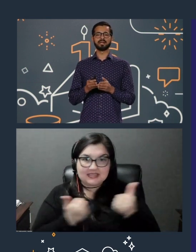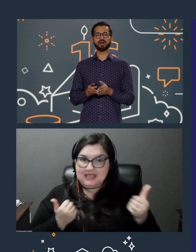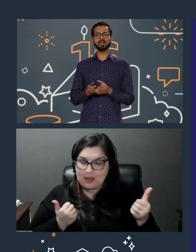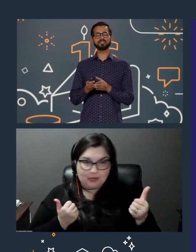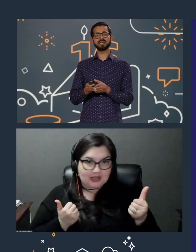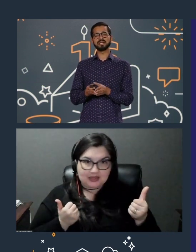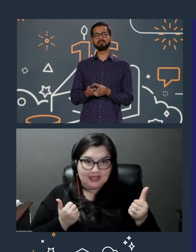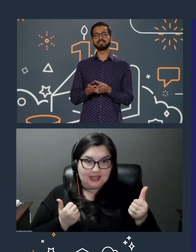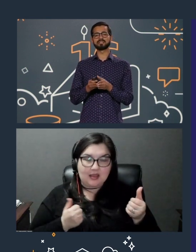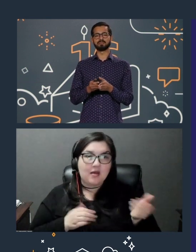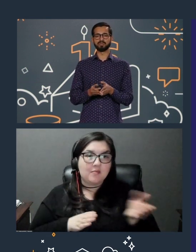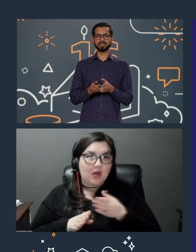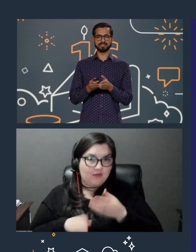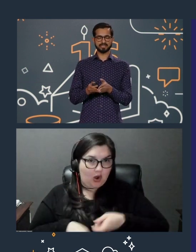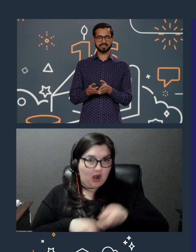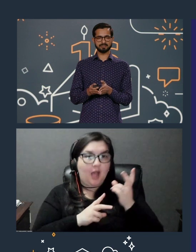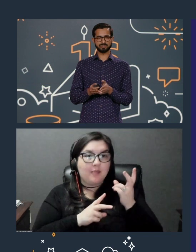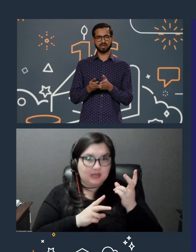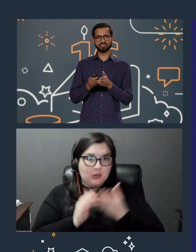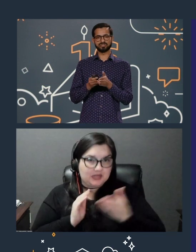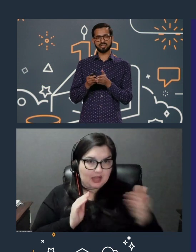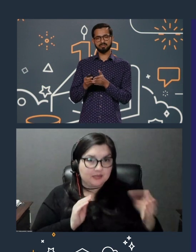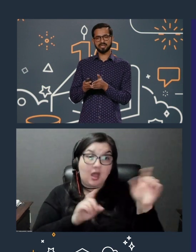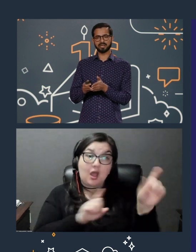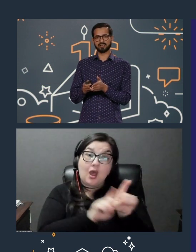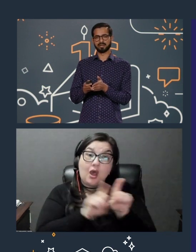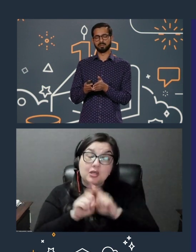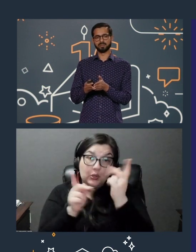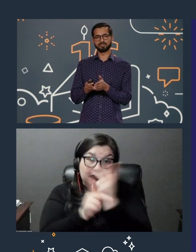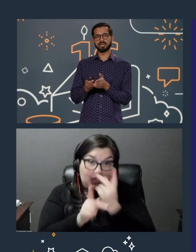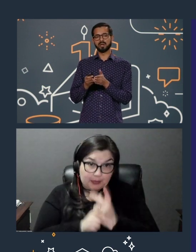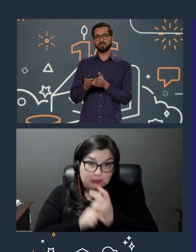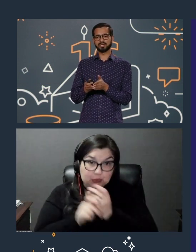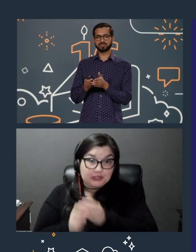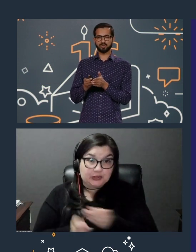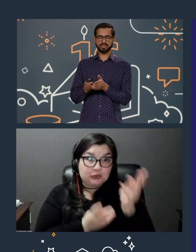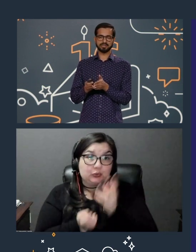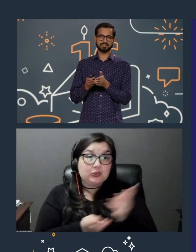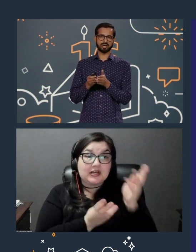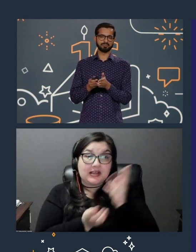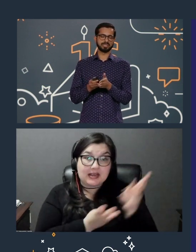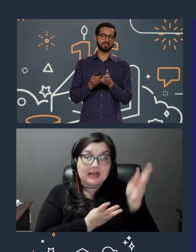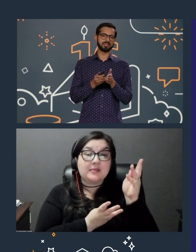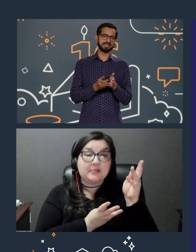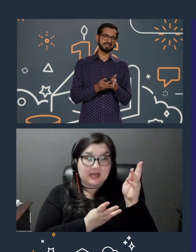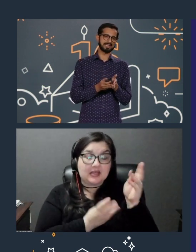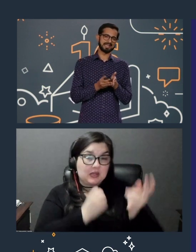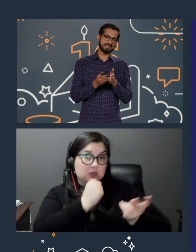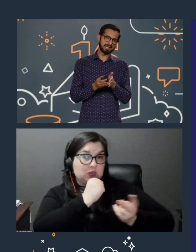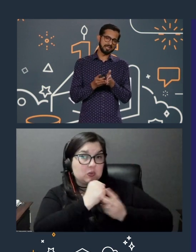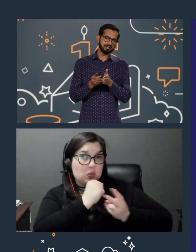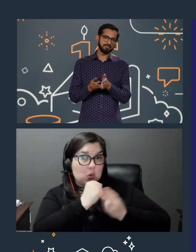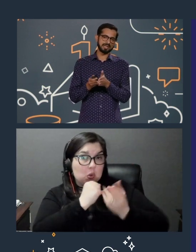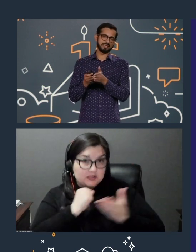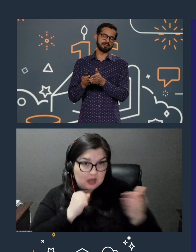It also enables computing checksums on streaming uploads where storing the object to a disc as an intermediate